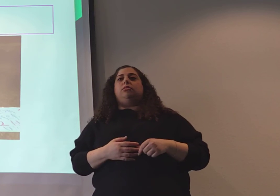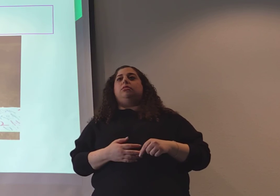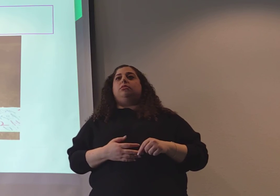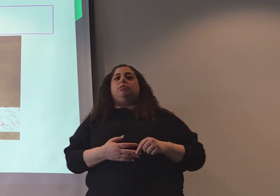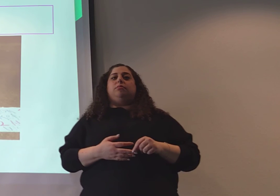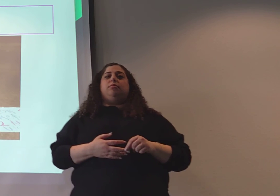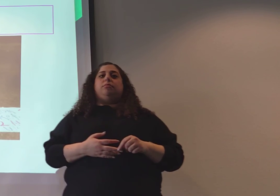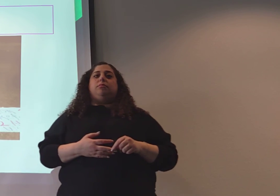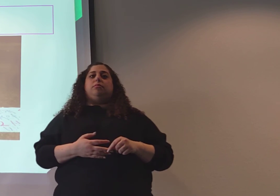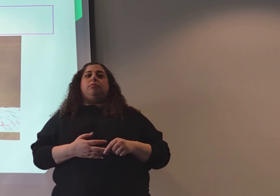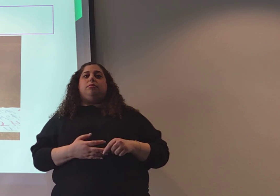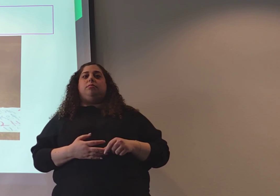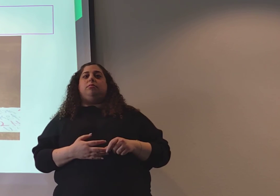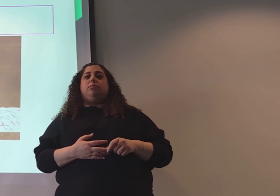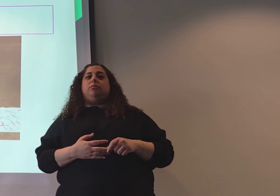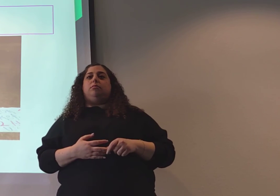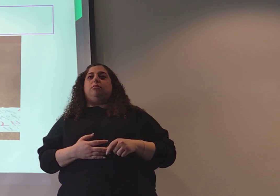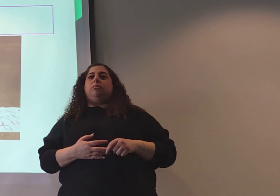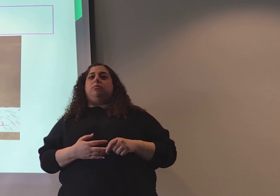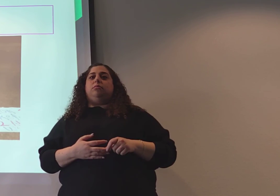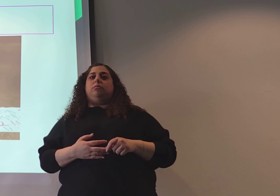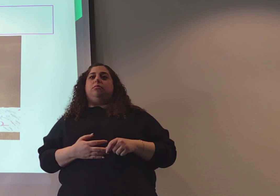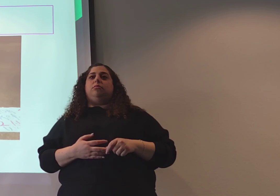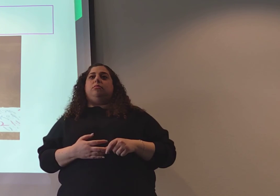Though I just wanted to do a check-in because it's 6:30.